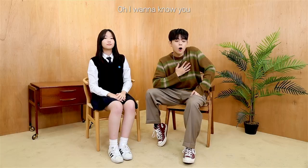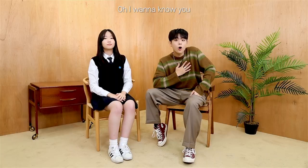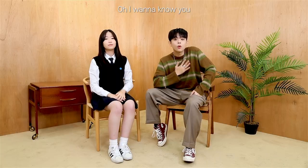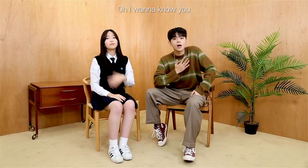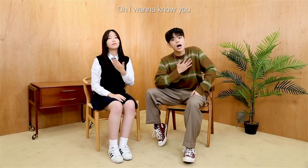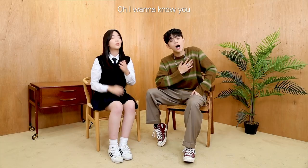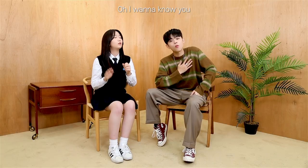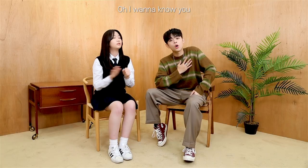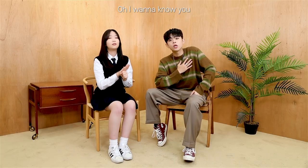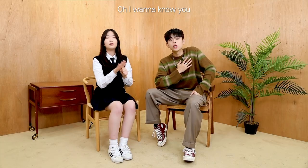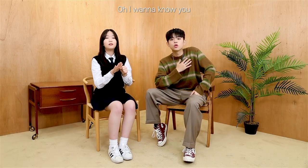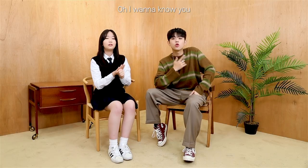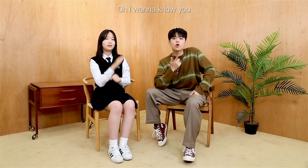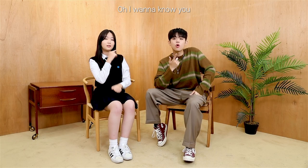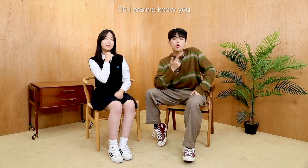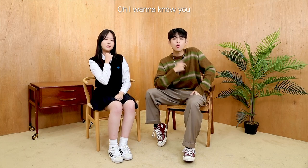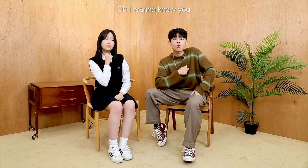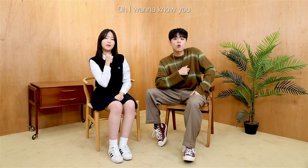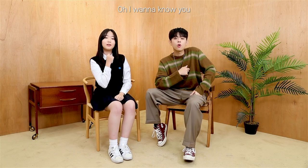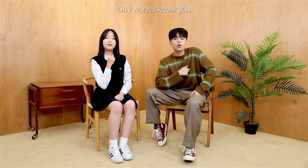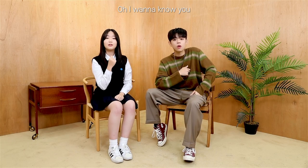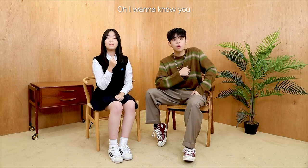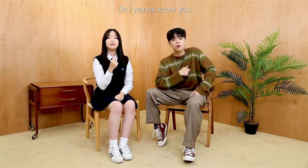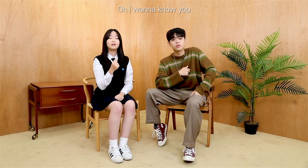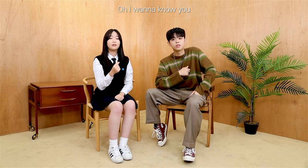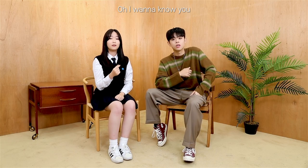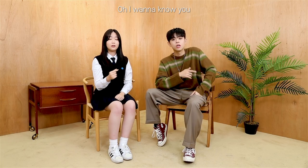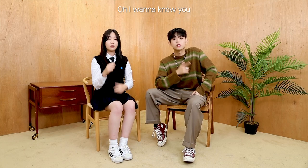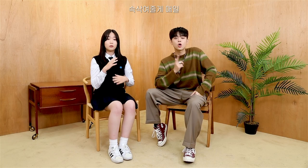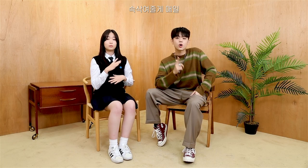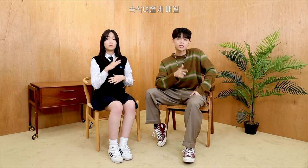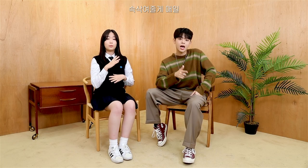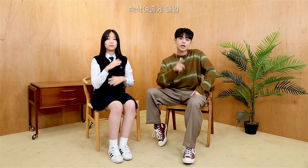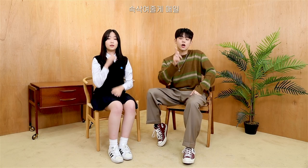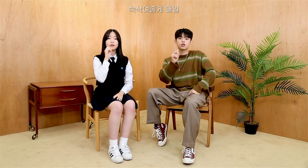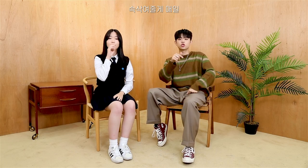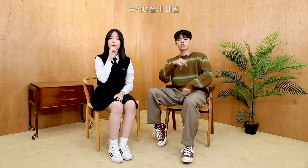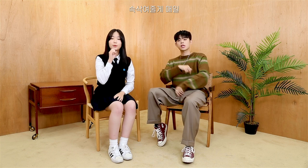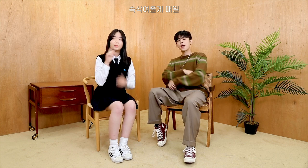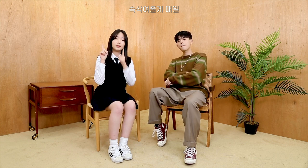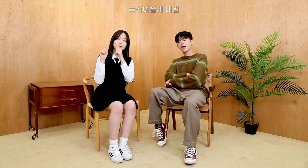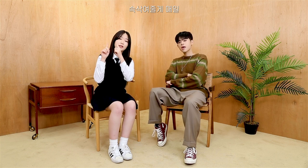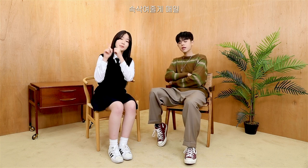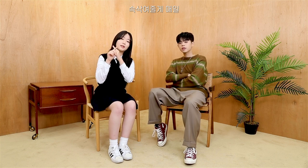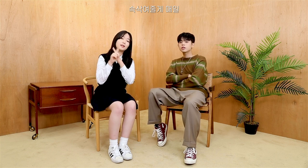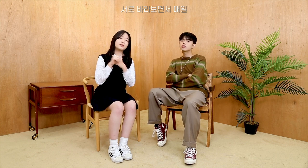Oh I wanna know you I'll whisper to you every day